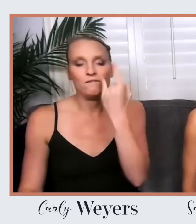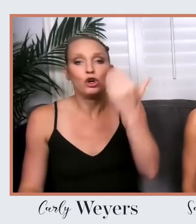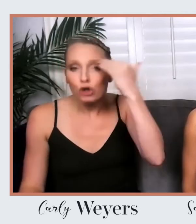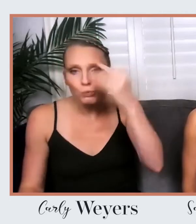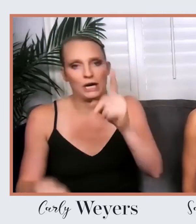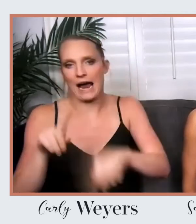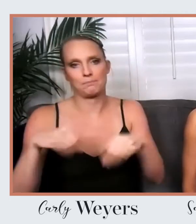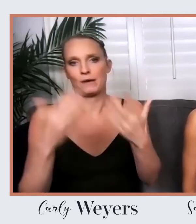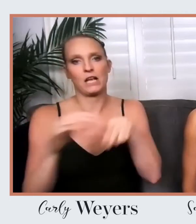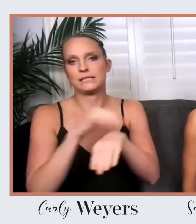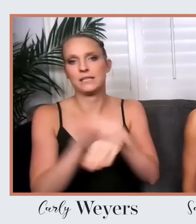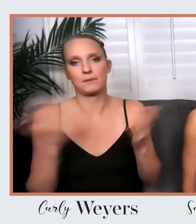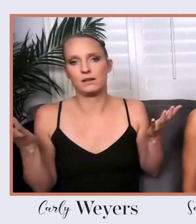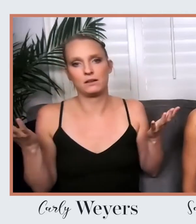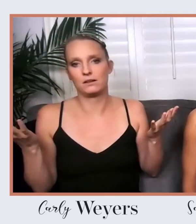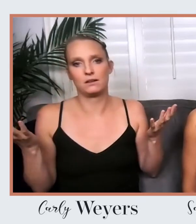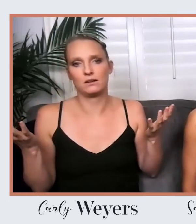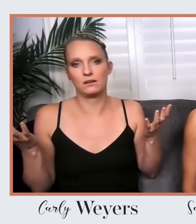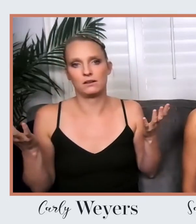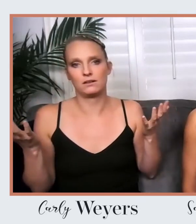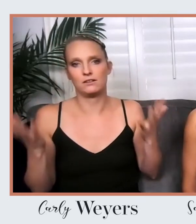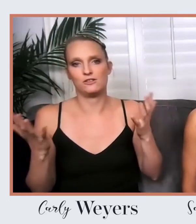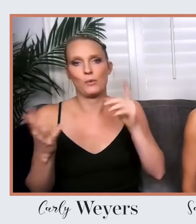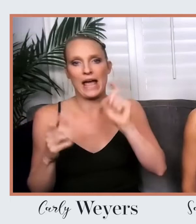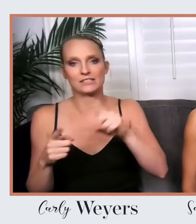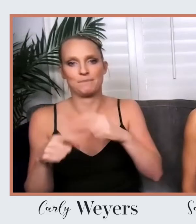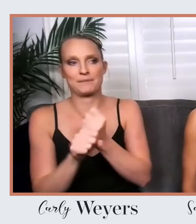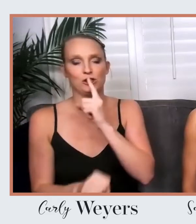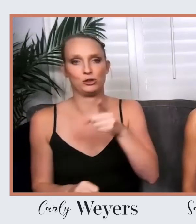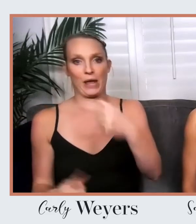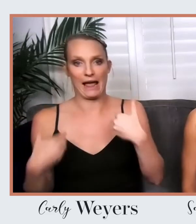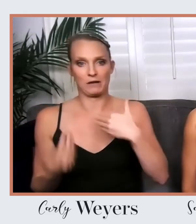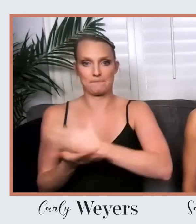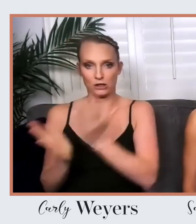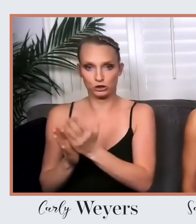You don't write one if you can't even provide the accommodations for one. So you have to make sure that you have the budget